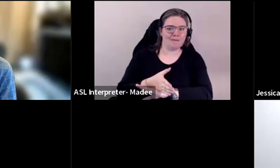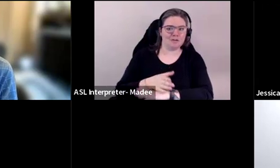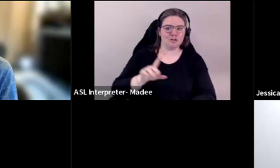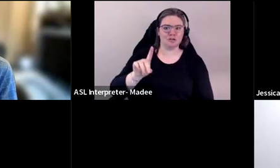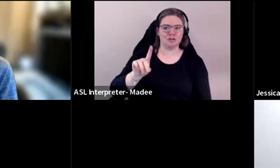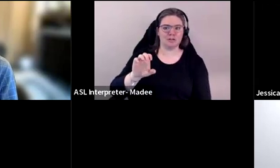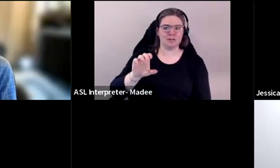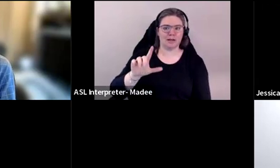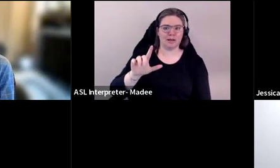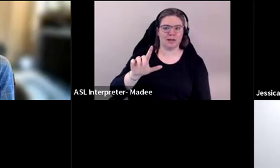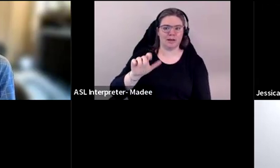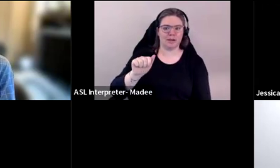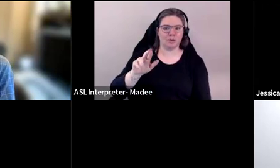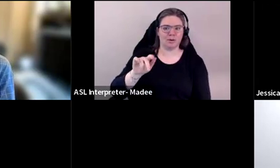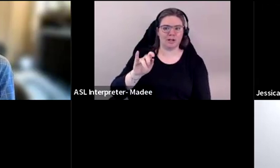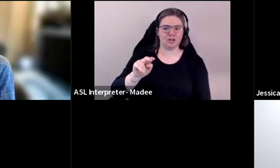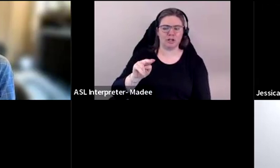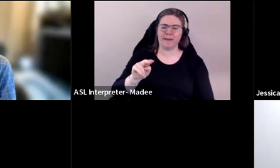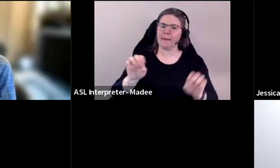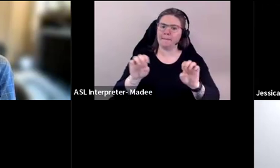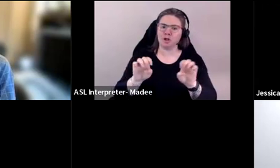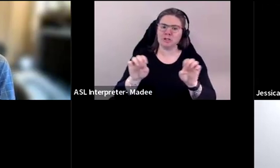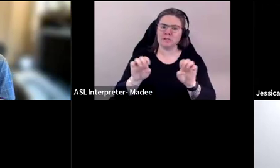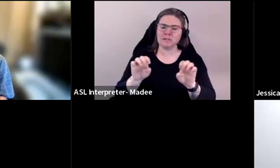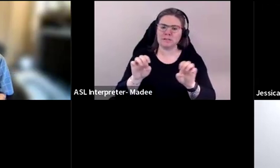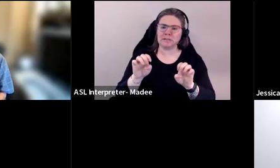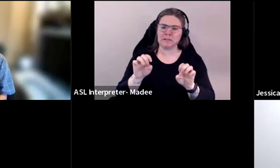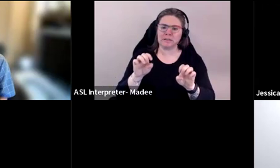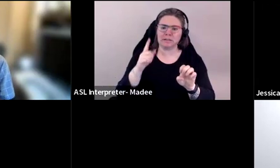Don Dew: emergency declaration in April. Was it signing 6 months ago?